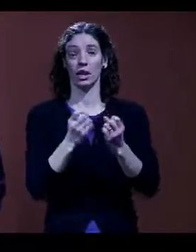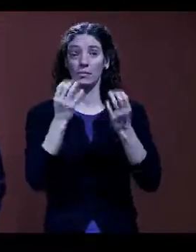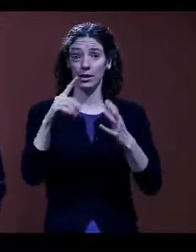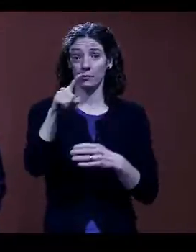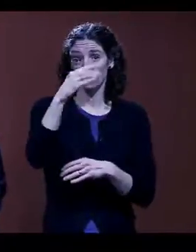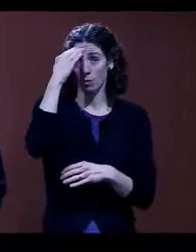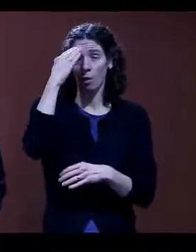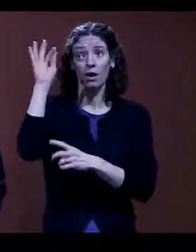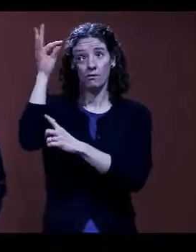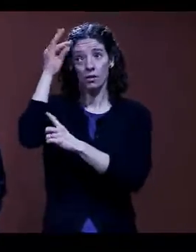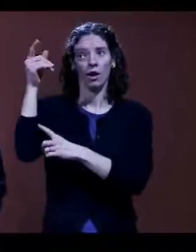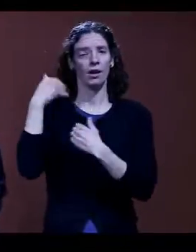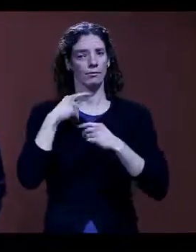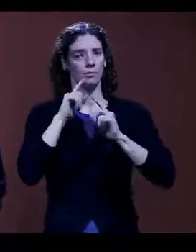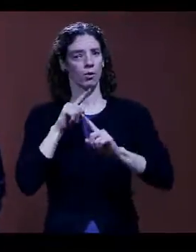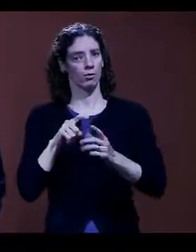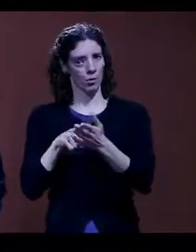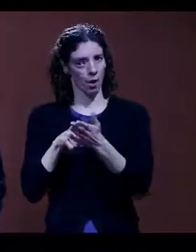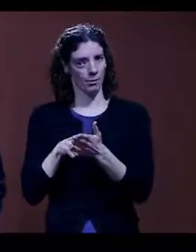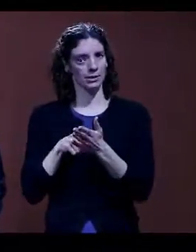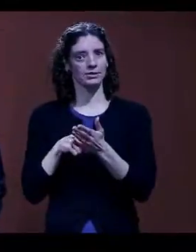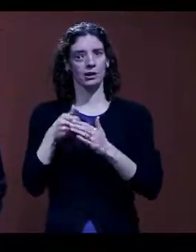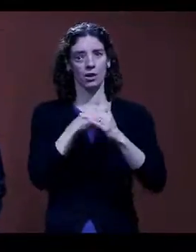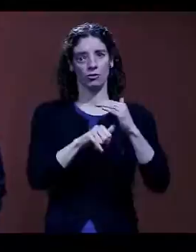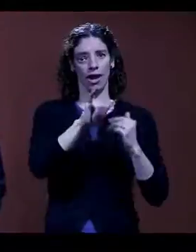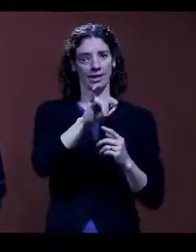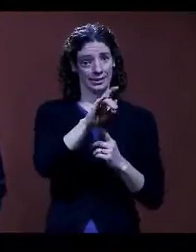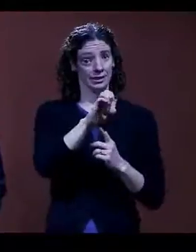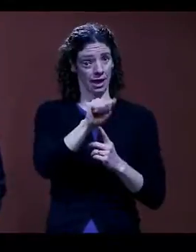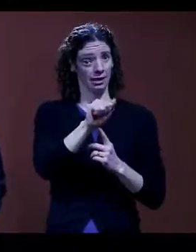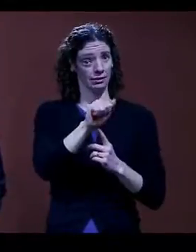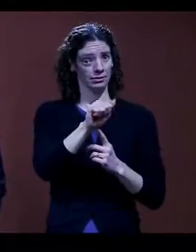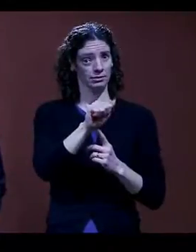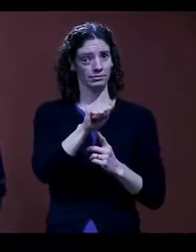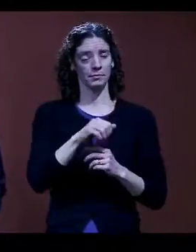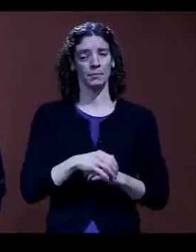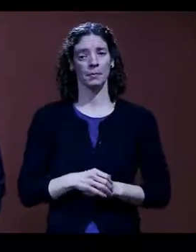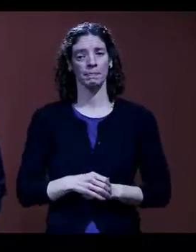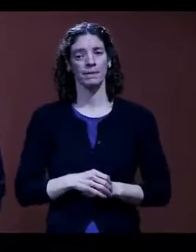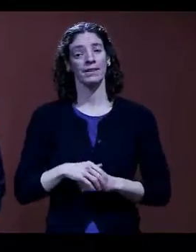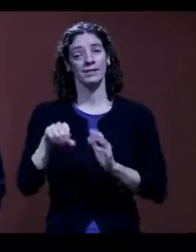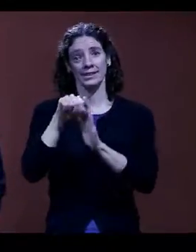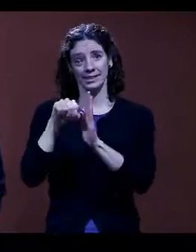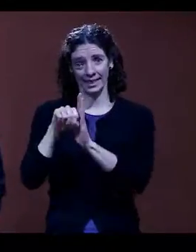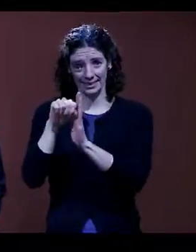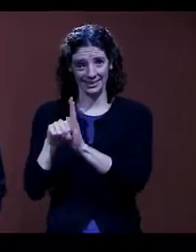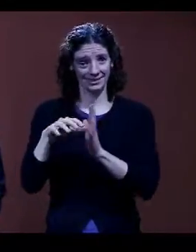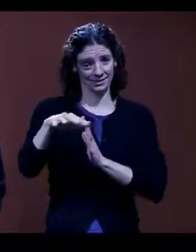Under the Individuals with Disabilities Education Act, IDEA, states are required to submit